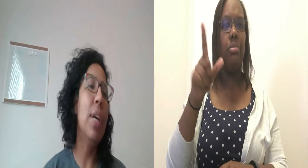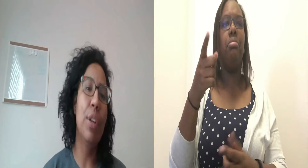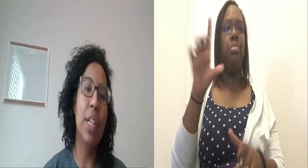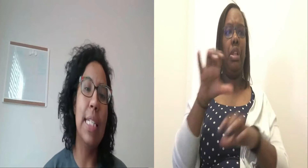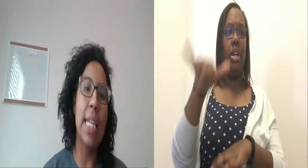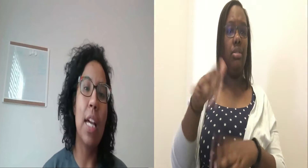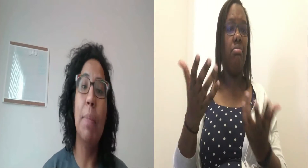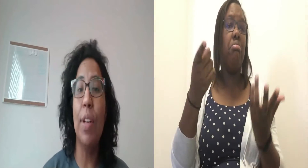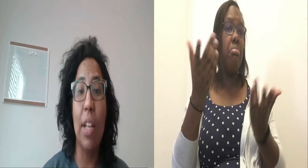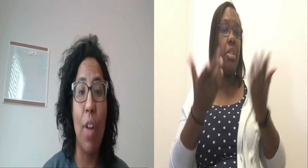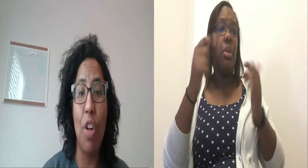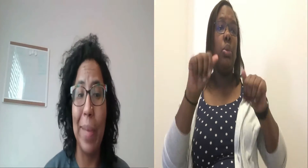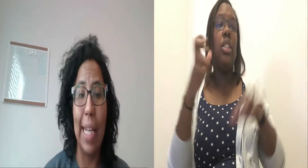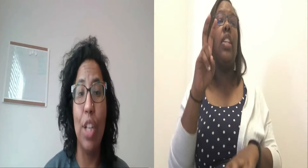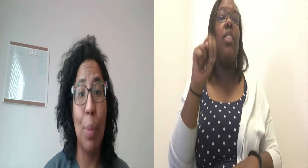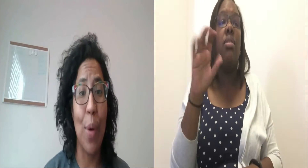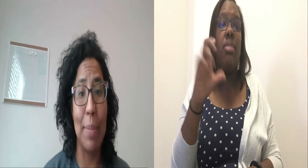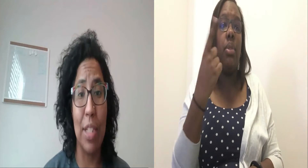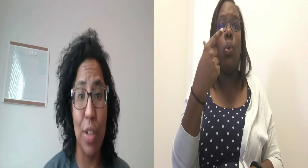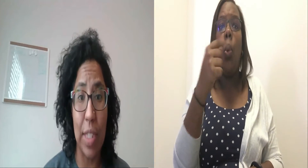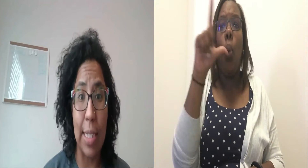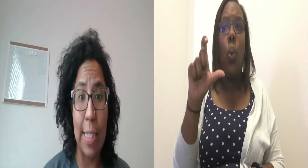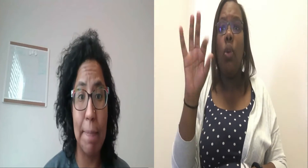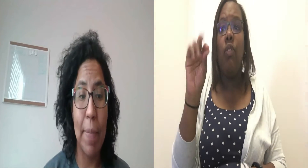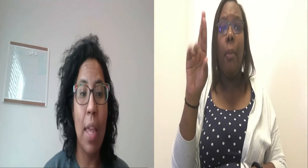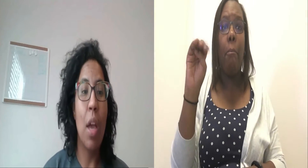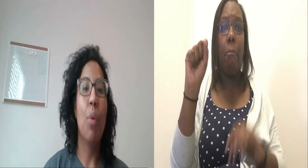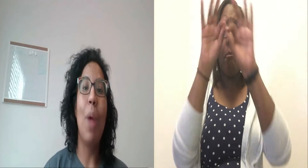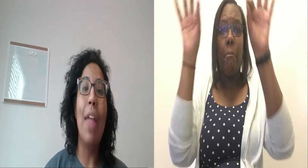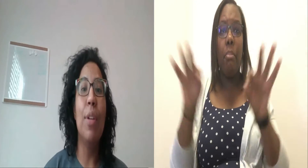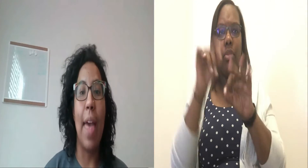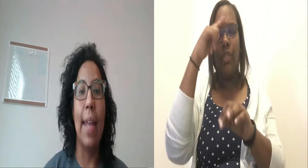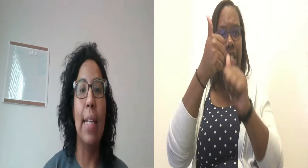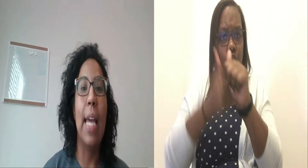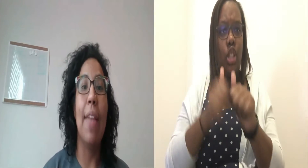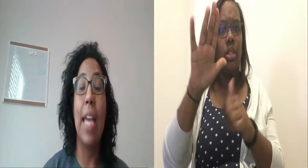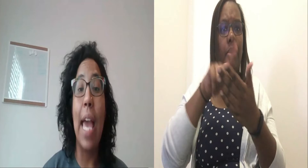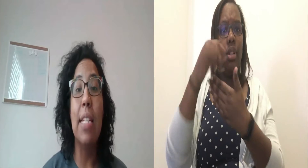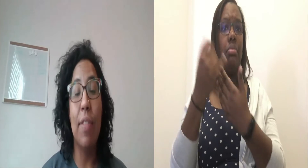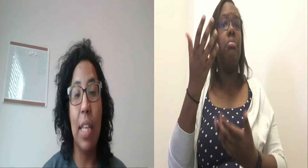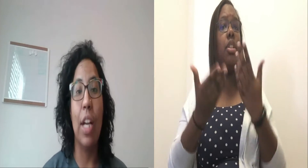increase community involvement in your programs and services. Rather than at the end of the year